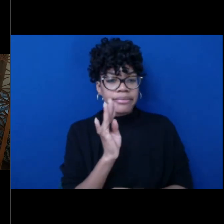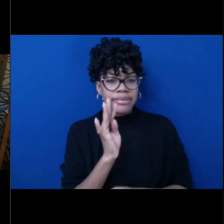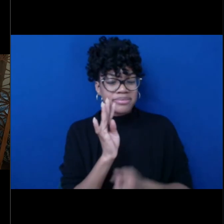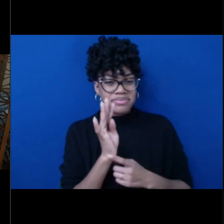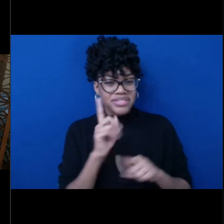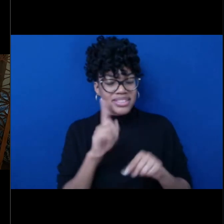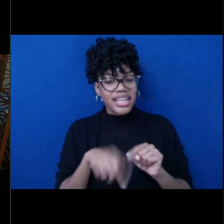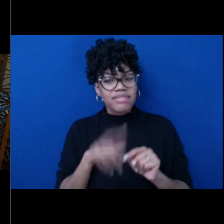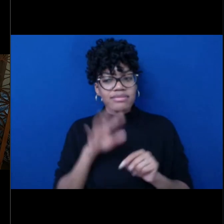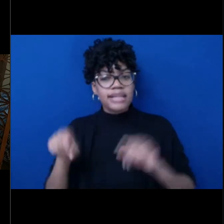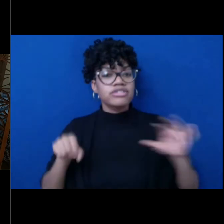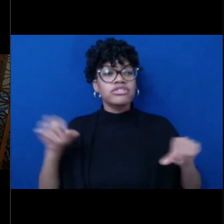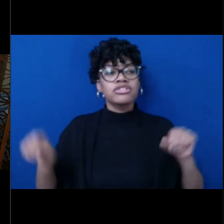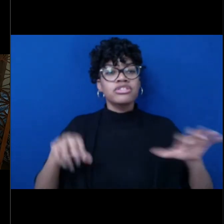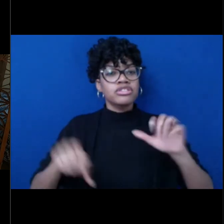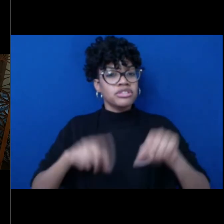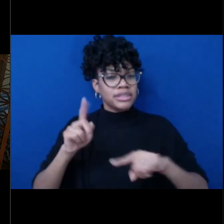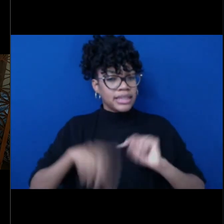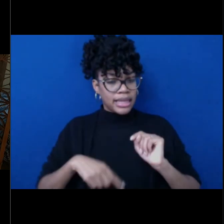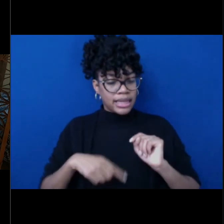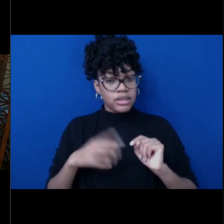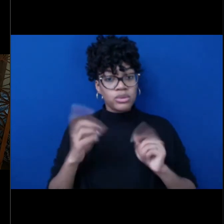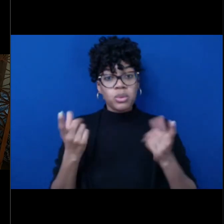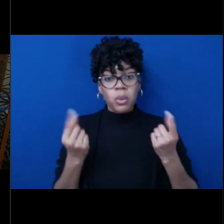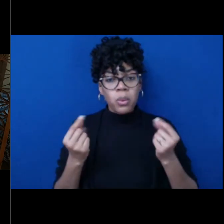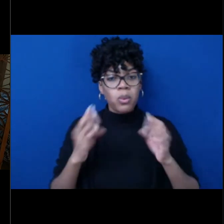So what we're going to have to do is we're going to have to open them up.